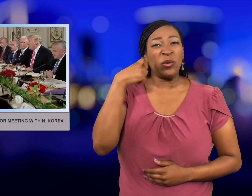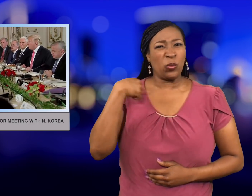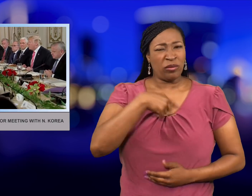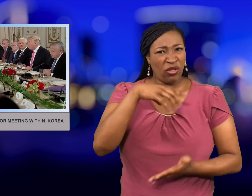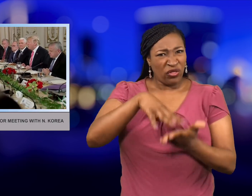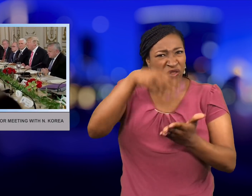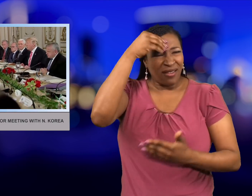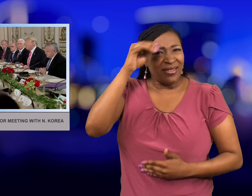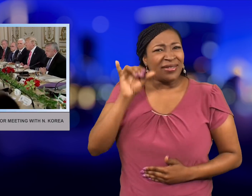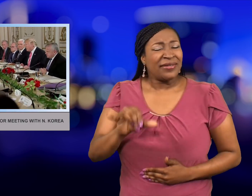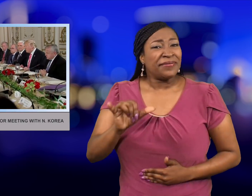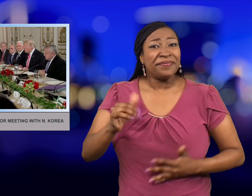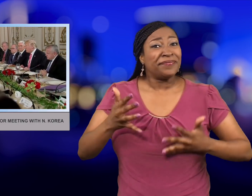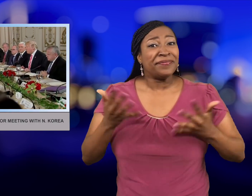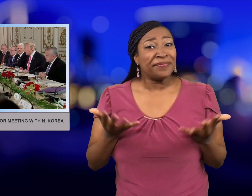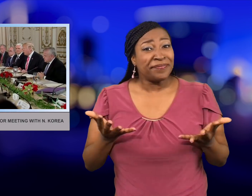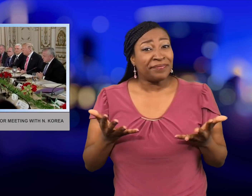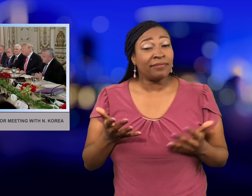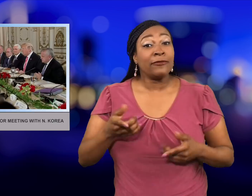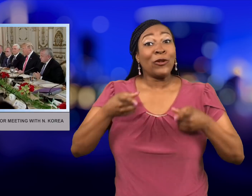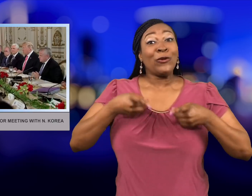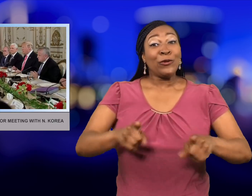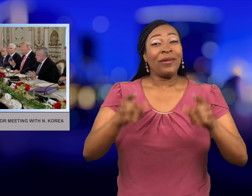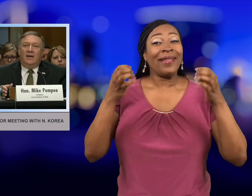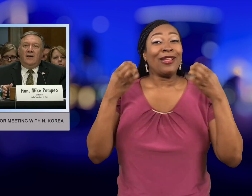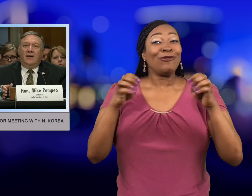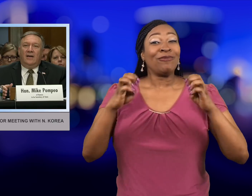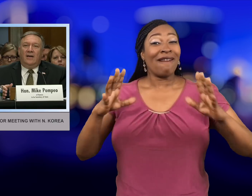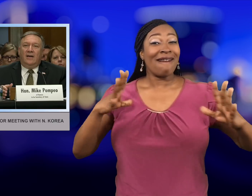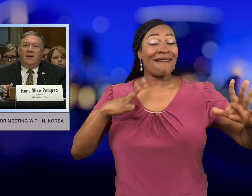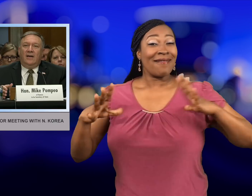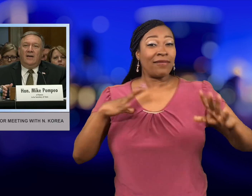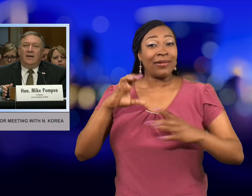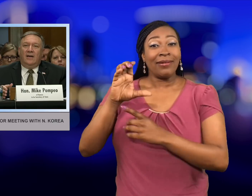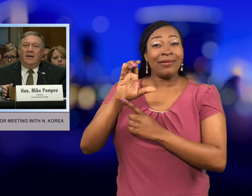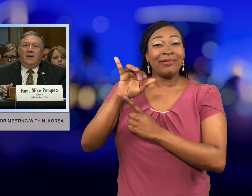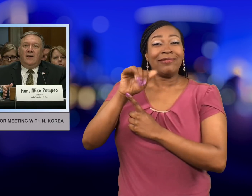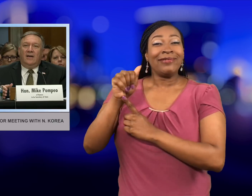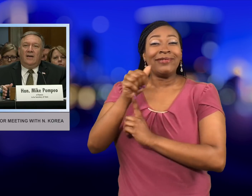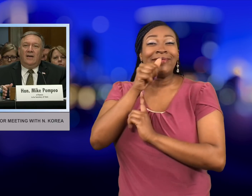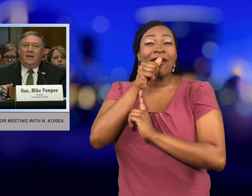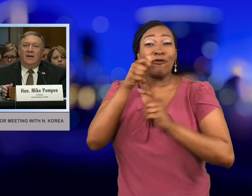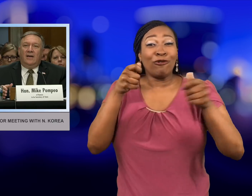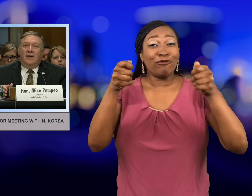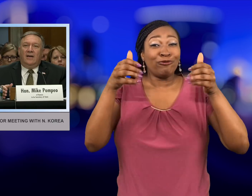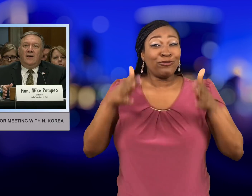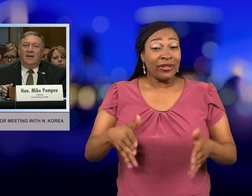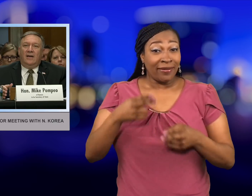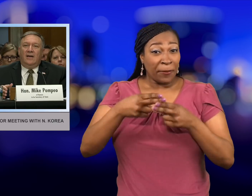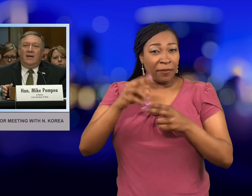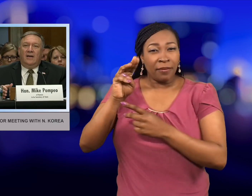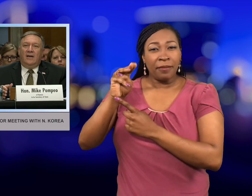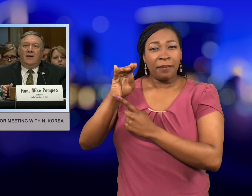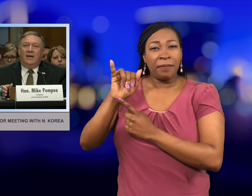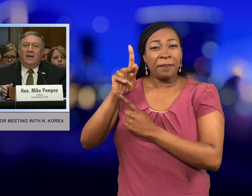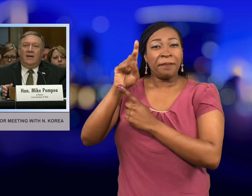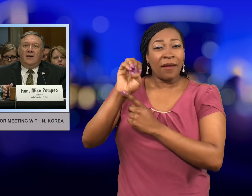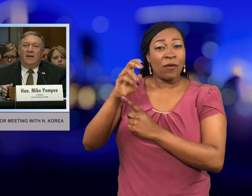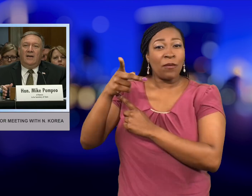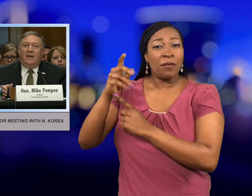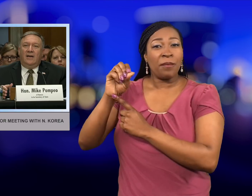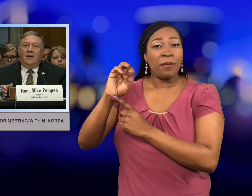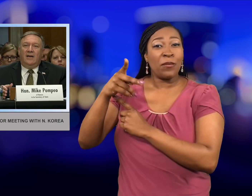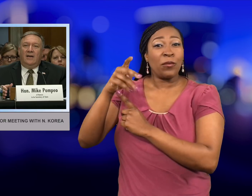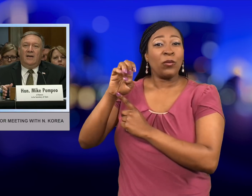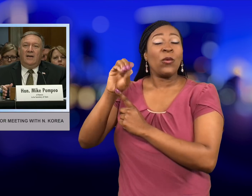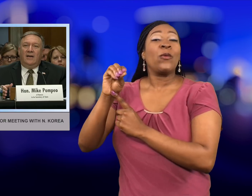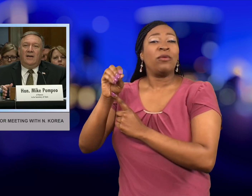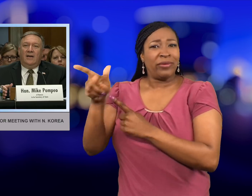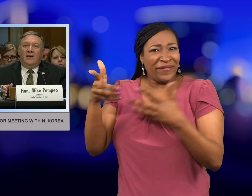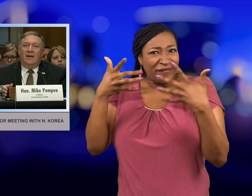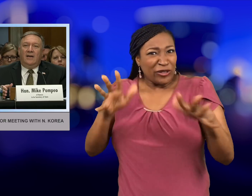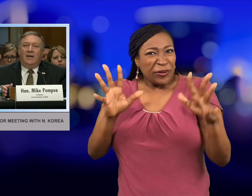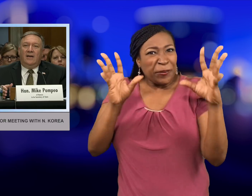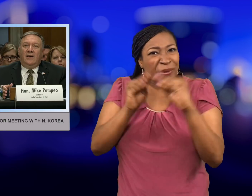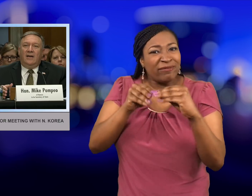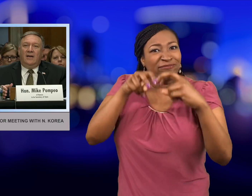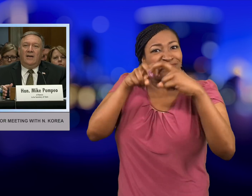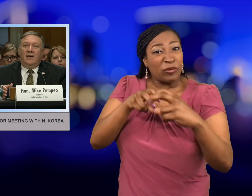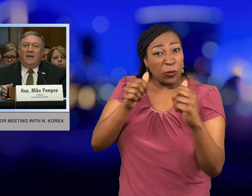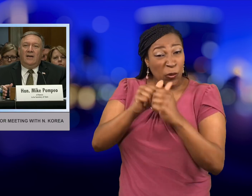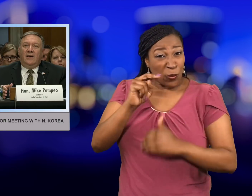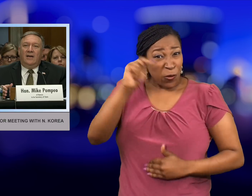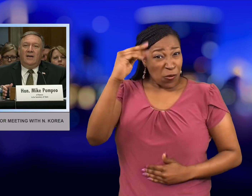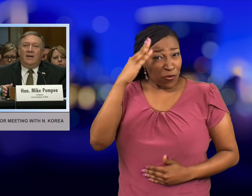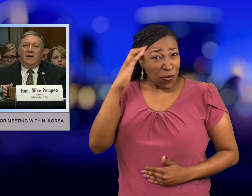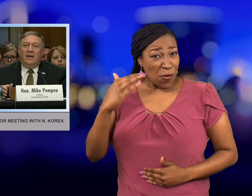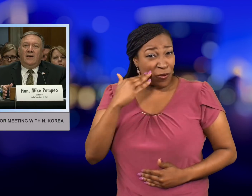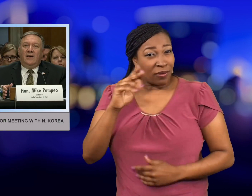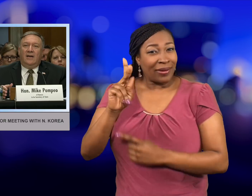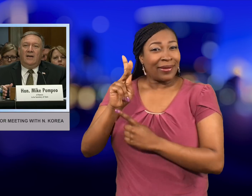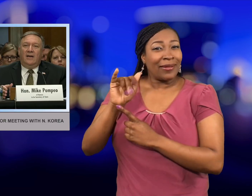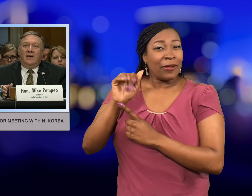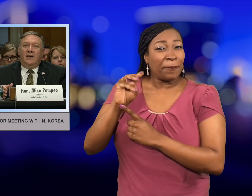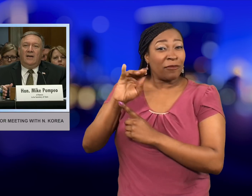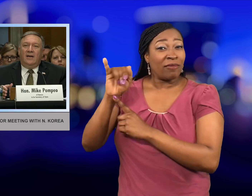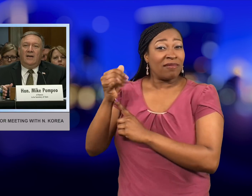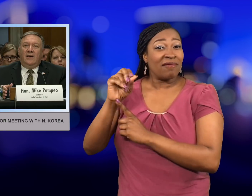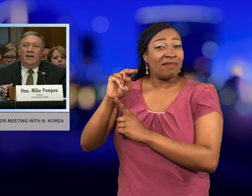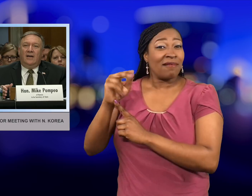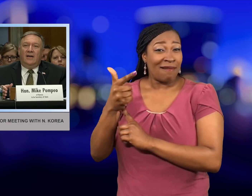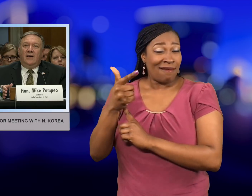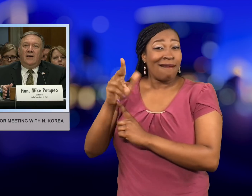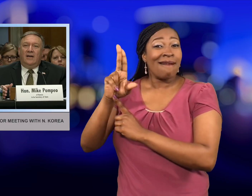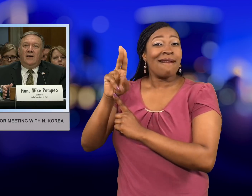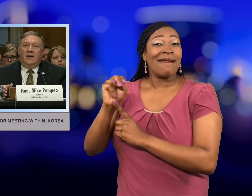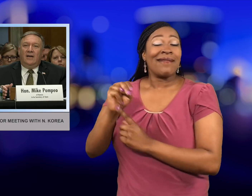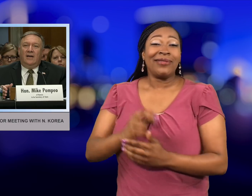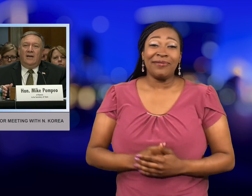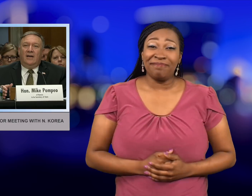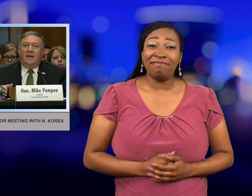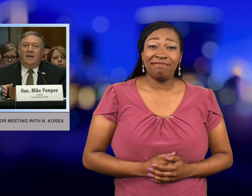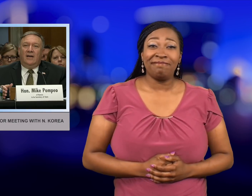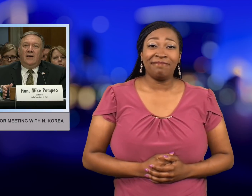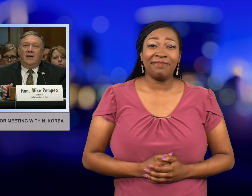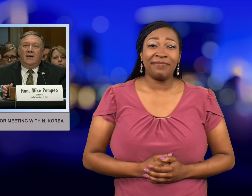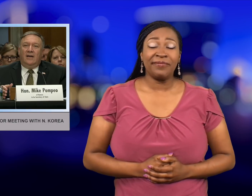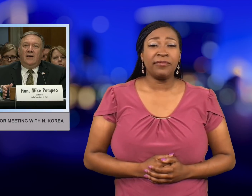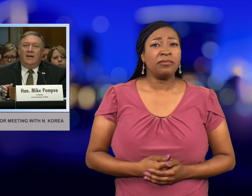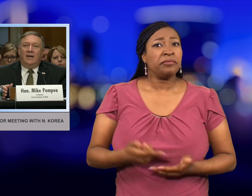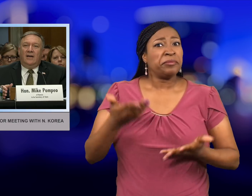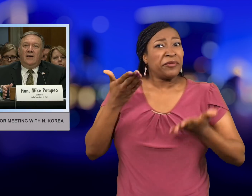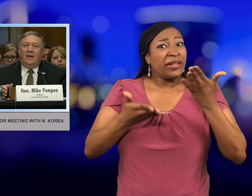We also learned CIA director Mike Pompeo met with Kim Jong-Un during the Easter holiday